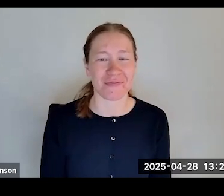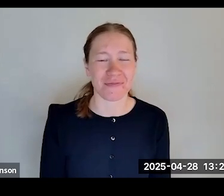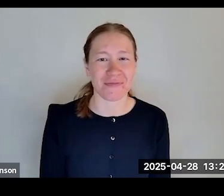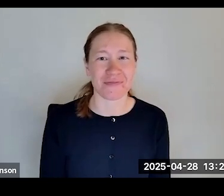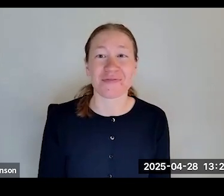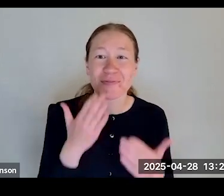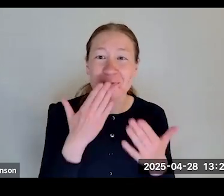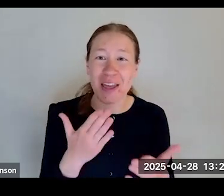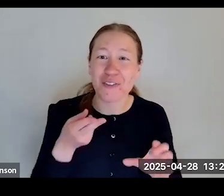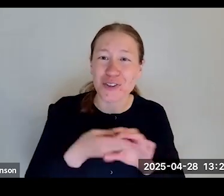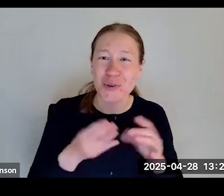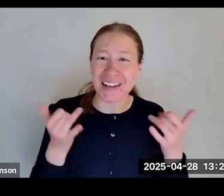Thanks for attending today's workshop.